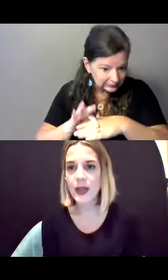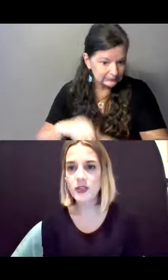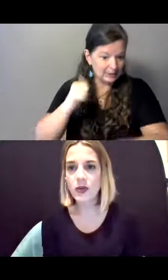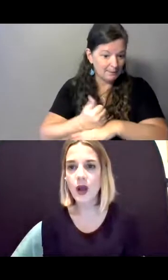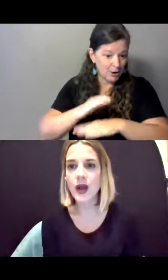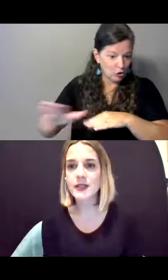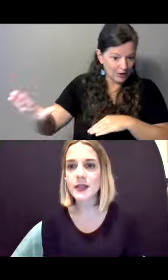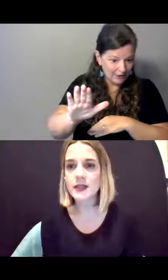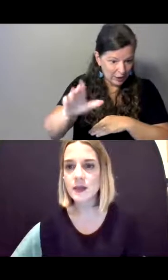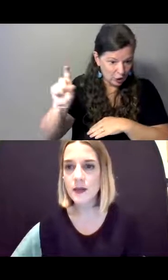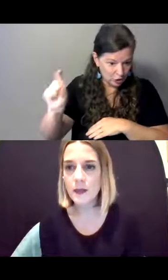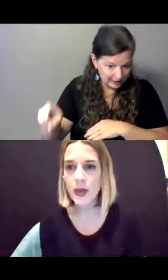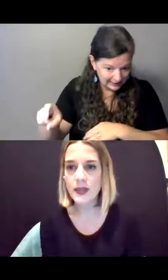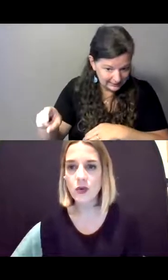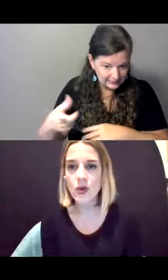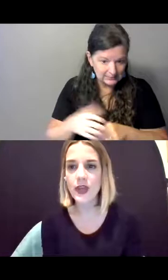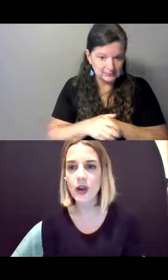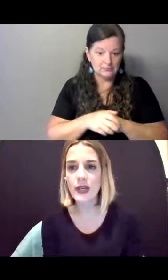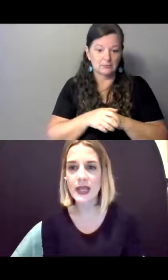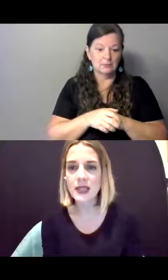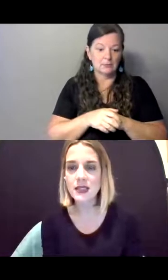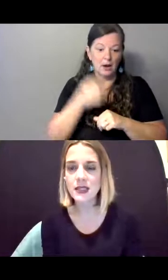based on content, based on their needs.